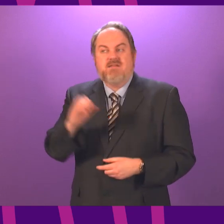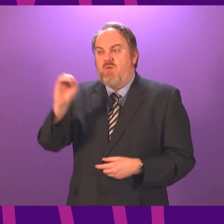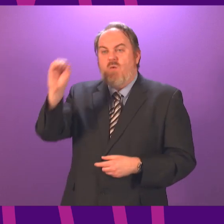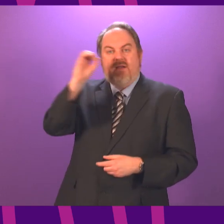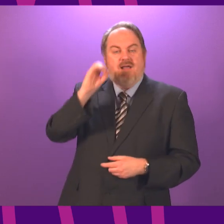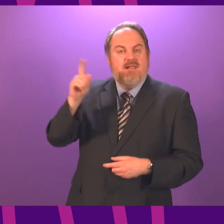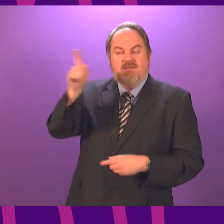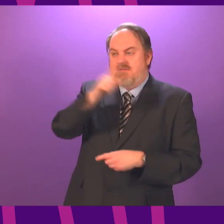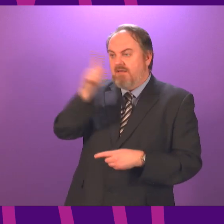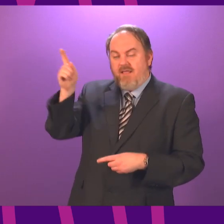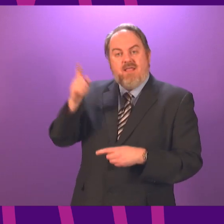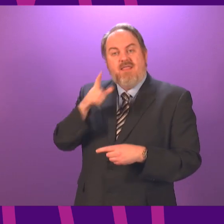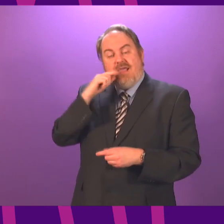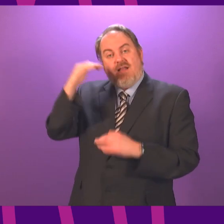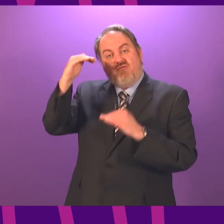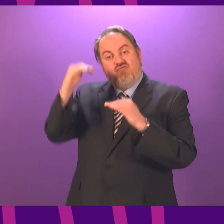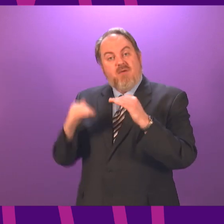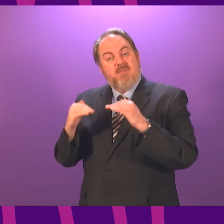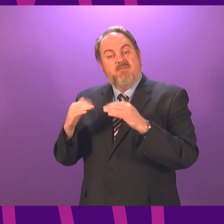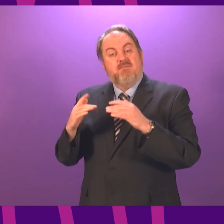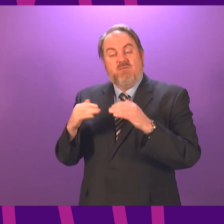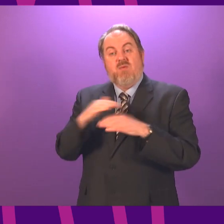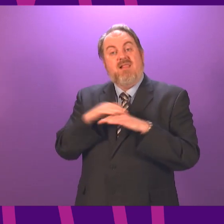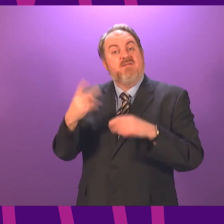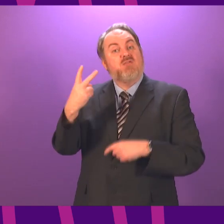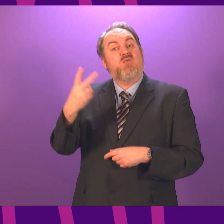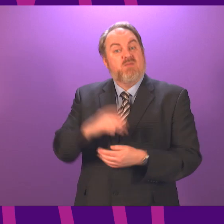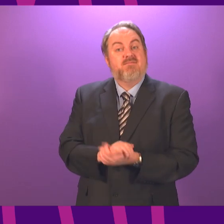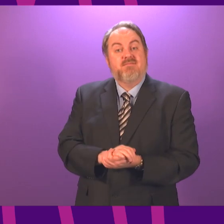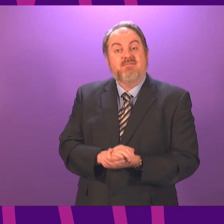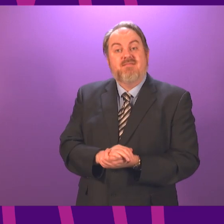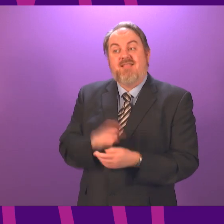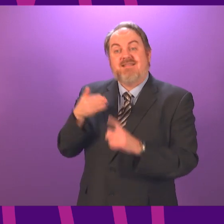also be able to come down a level. That is the advantage of going back to the level system.